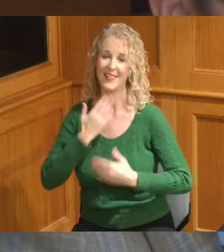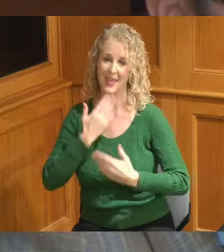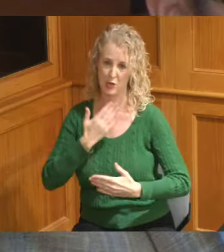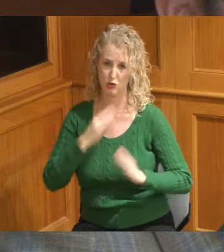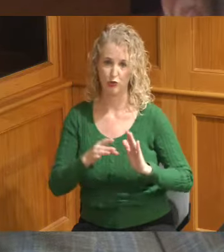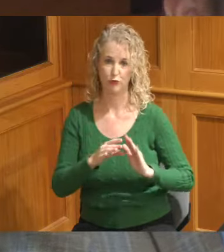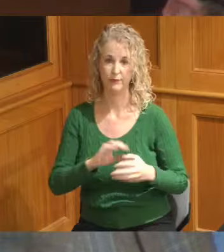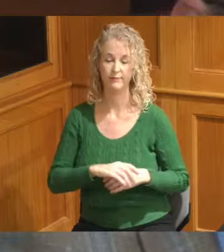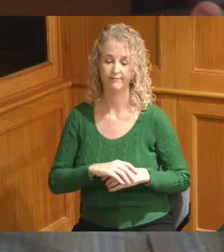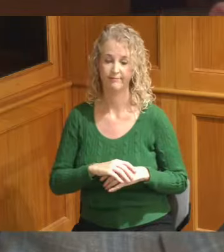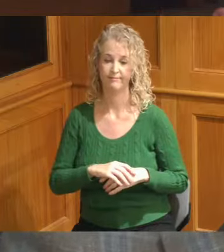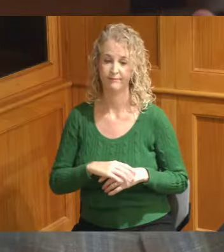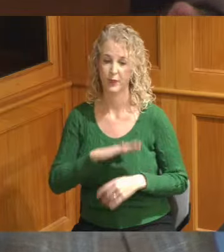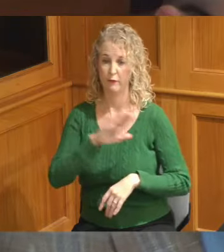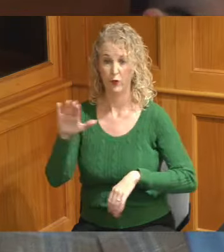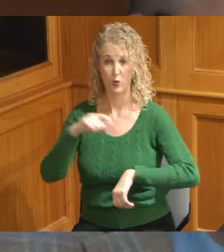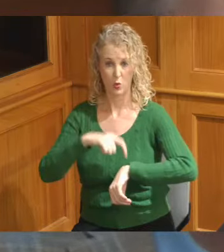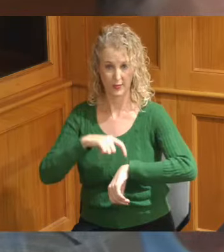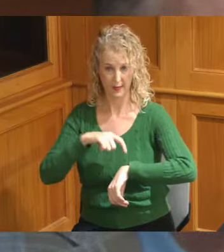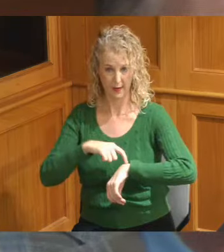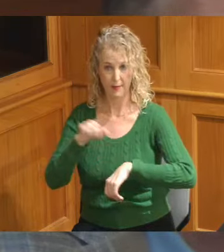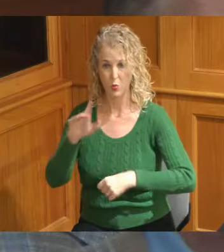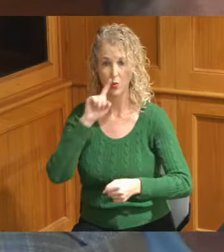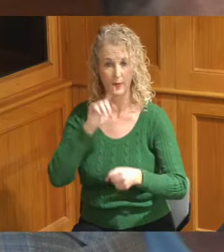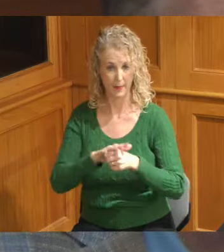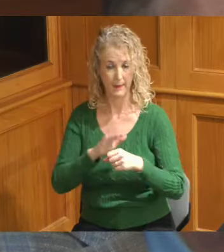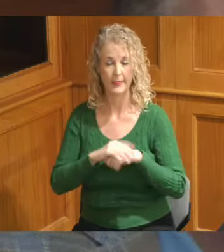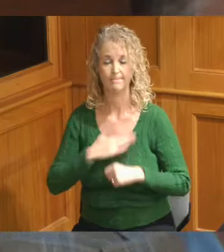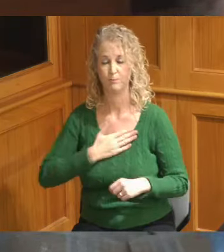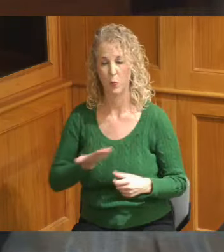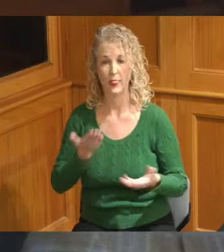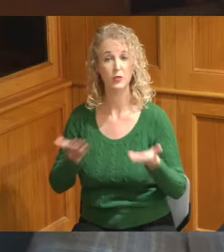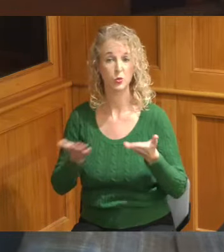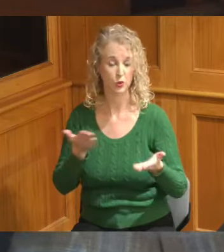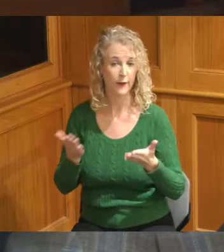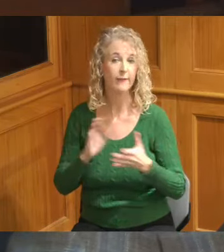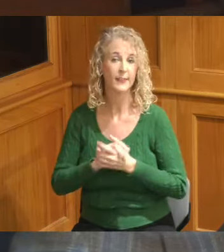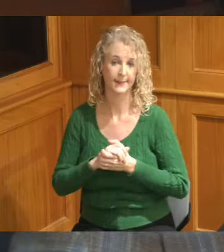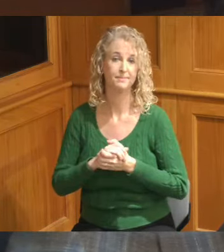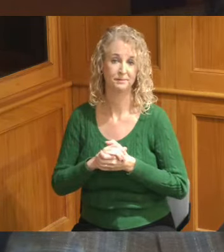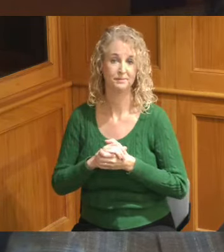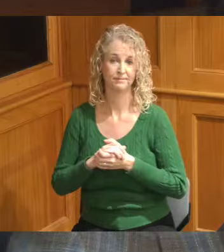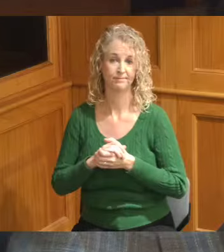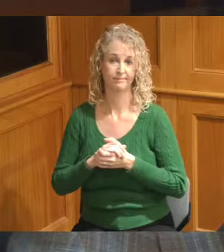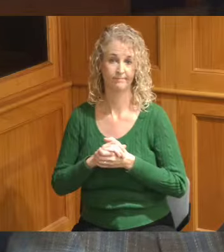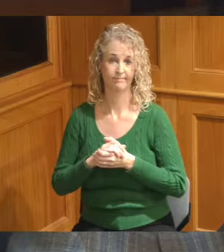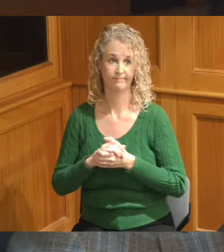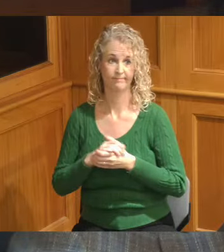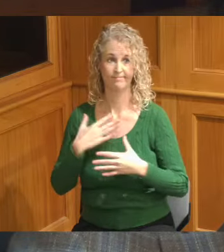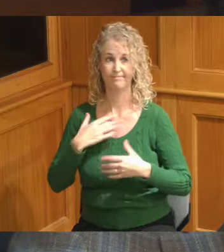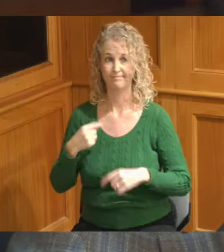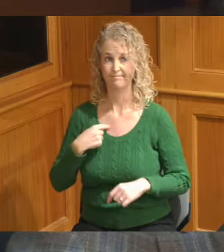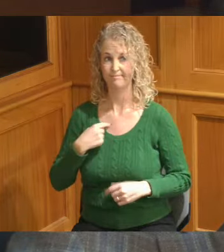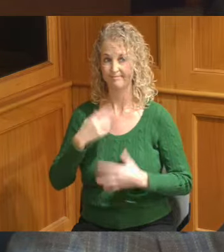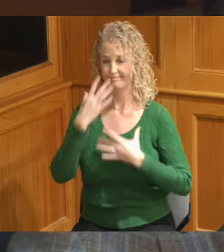them for stepping up and serving on the Board. And yeah, I'm interested too. The cyber security